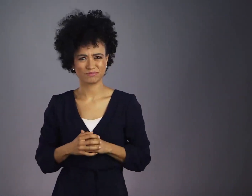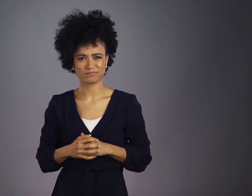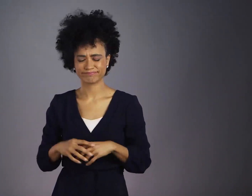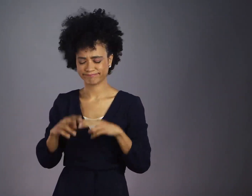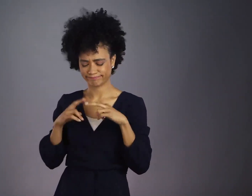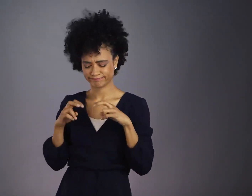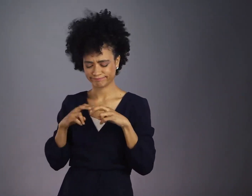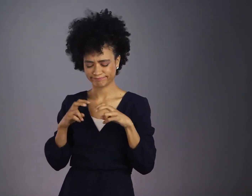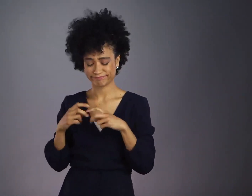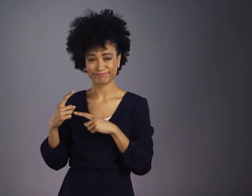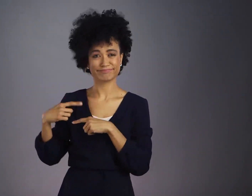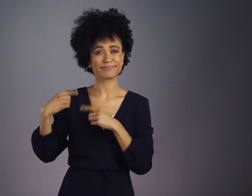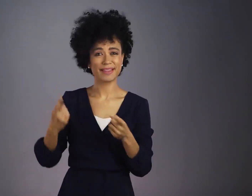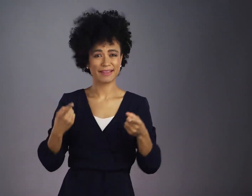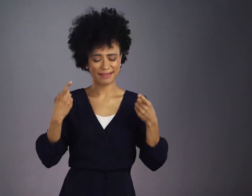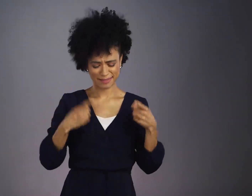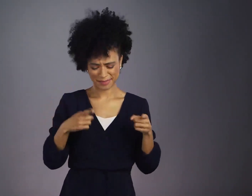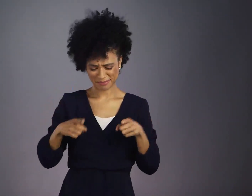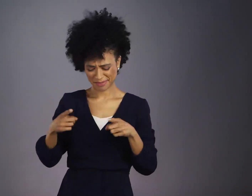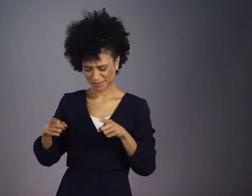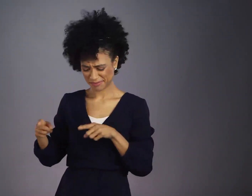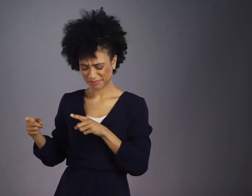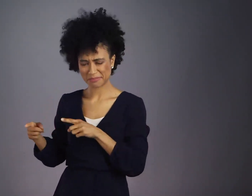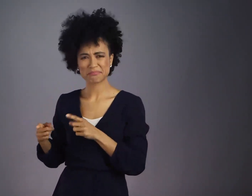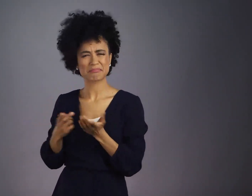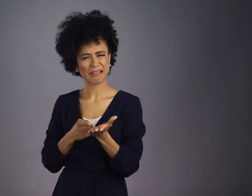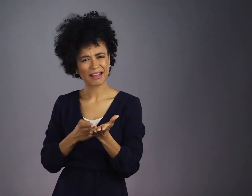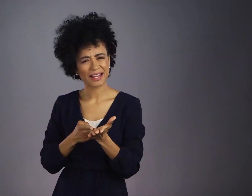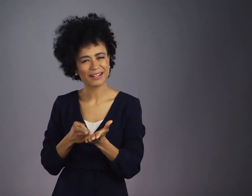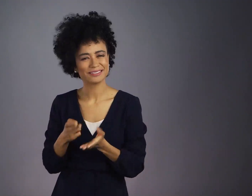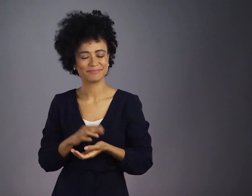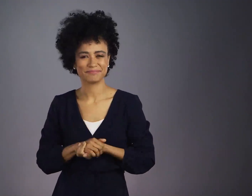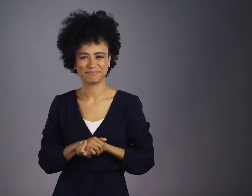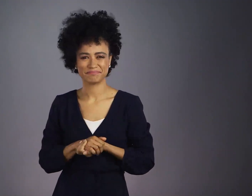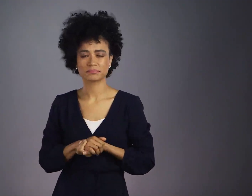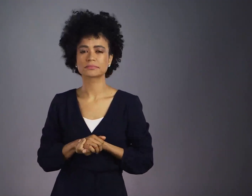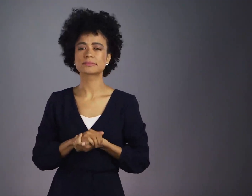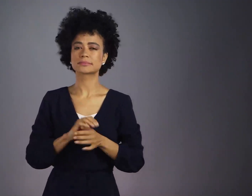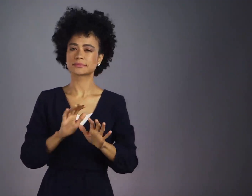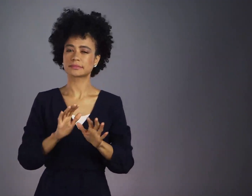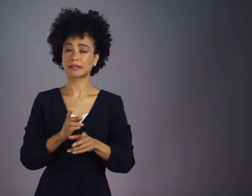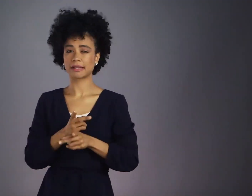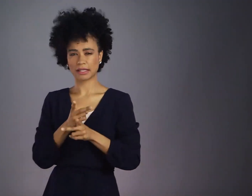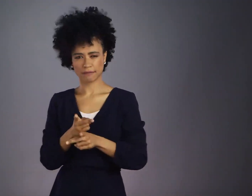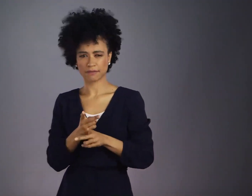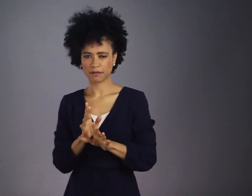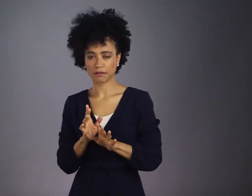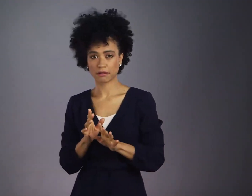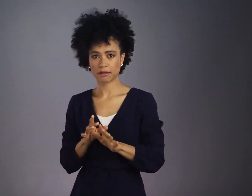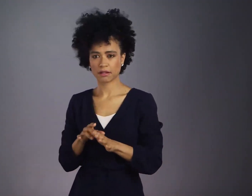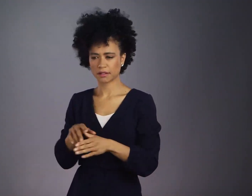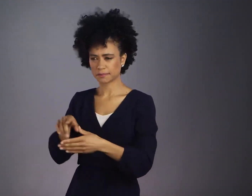and frankly analyze the past as we now see it, being very careful not to criticize them.